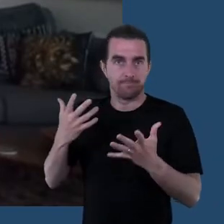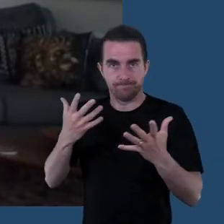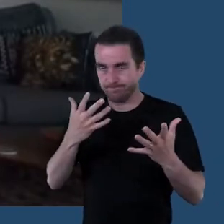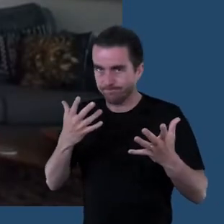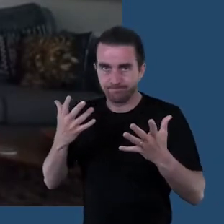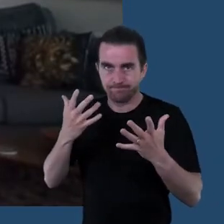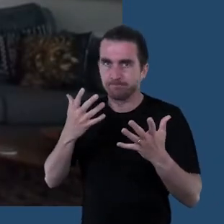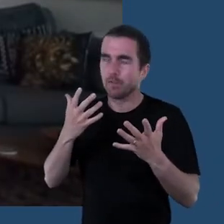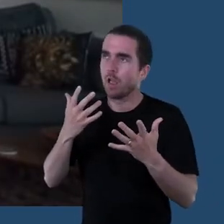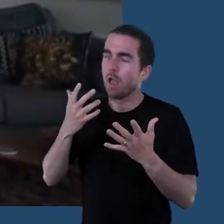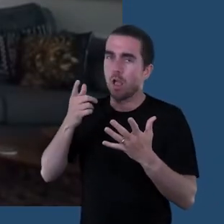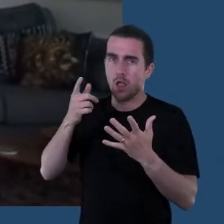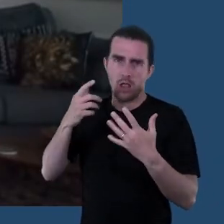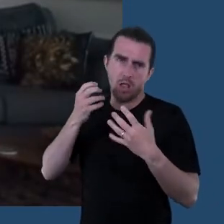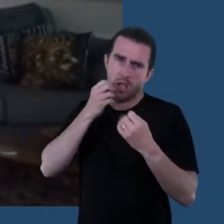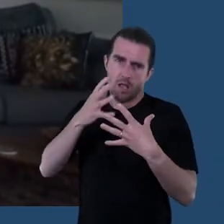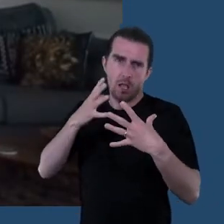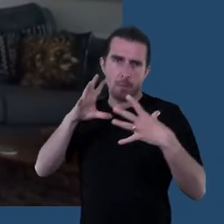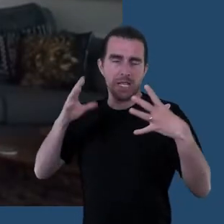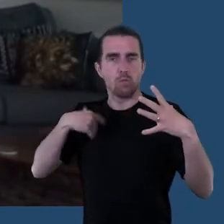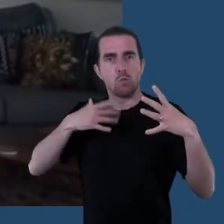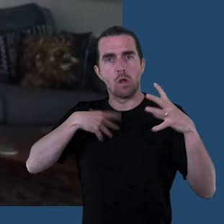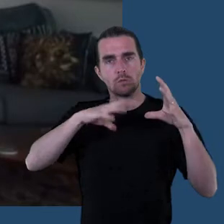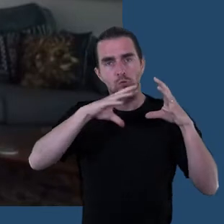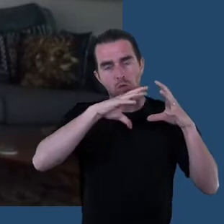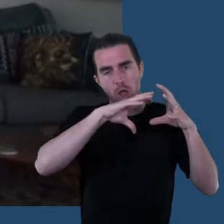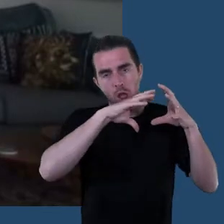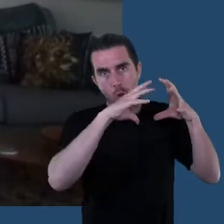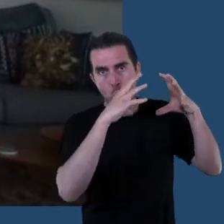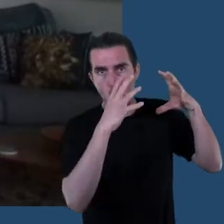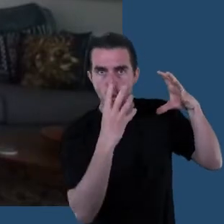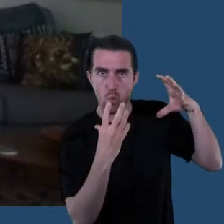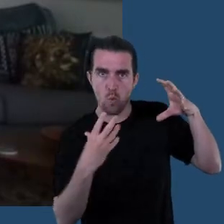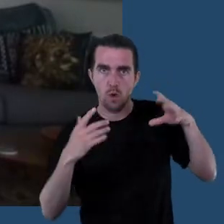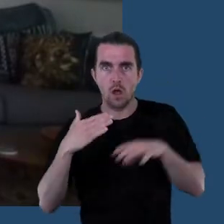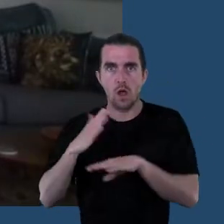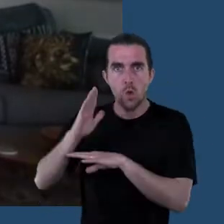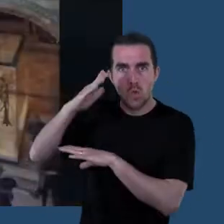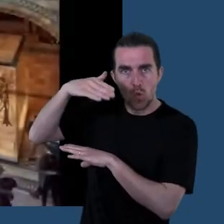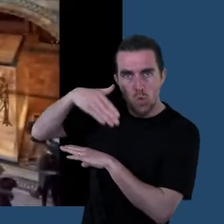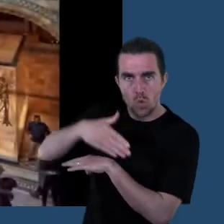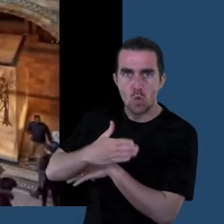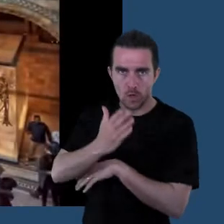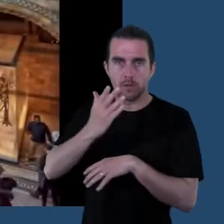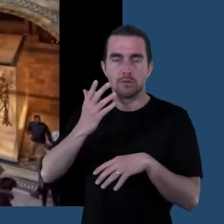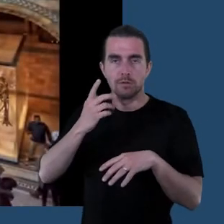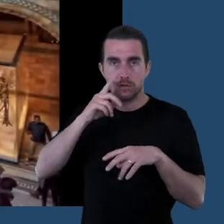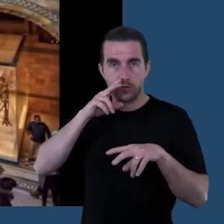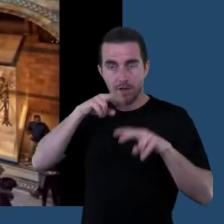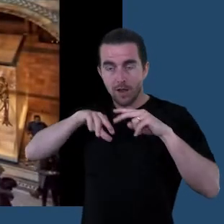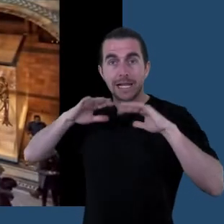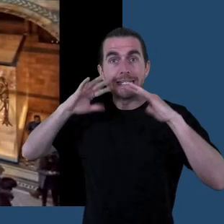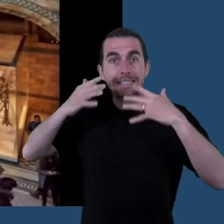We wanted to have her in a really dynamic diving pose. And so, I was lucky enough to spend time in the field in the Pacific